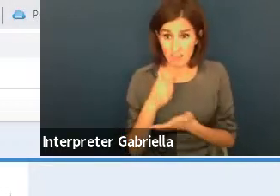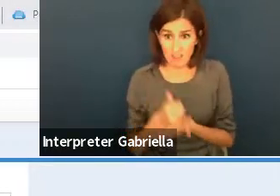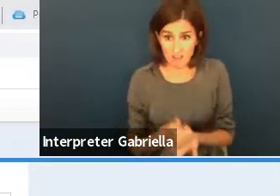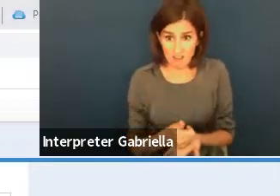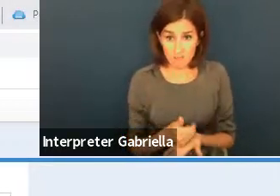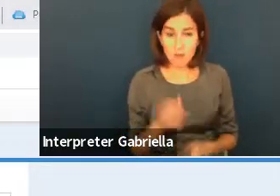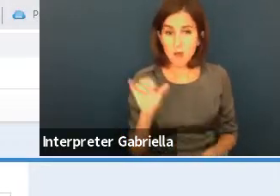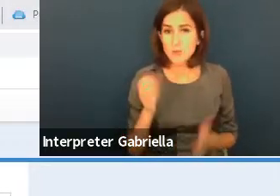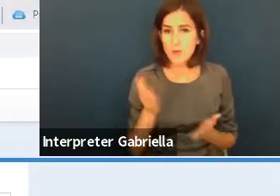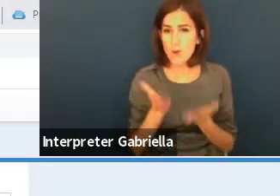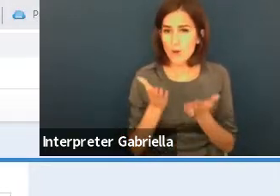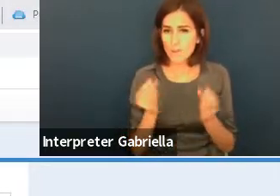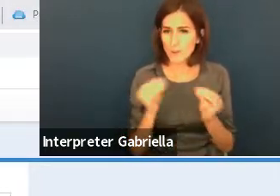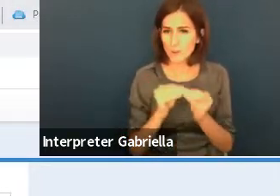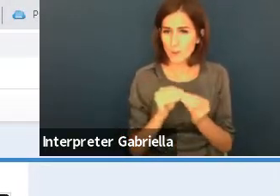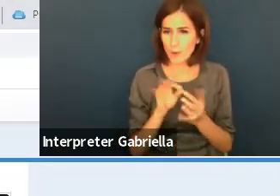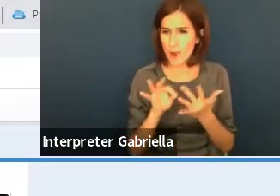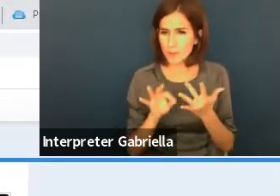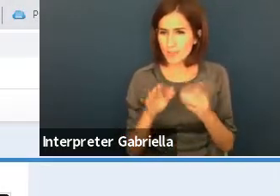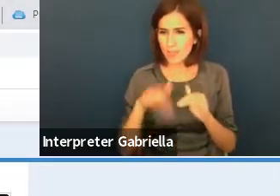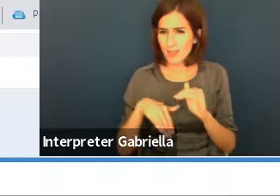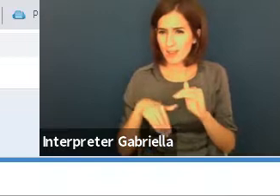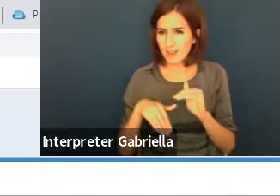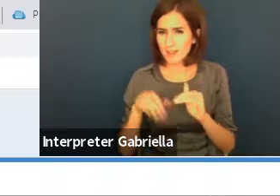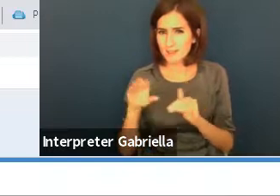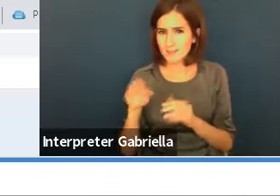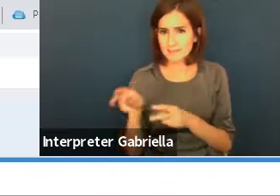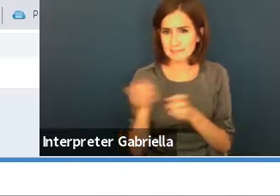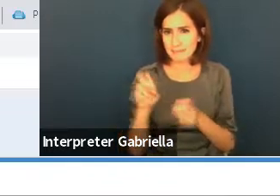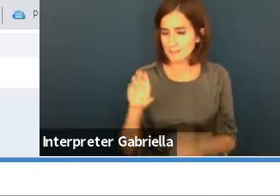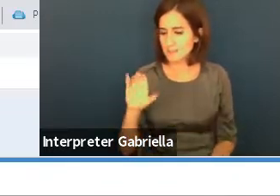Linda Kobashigawa: More options other than fighting so um